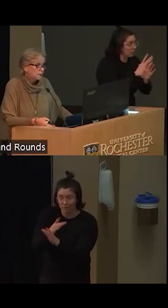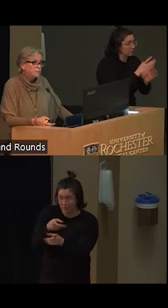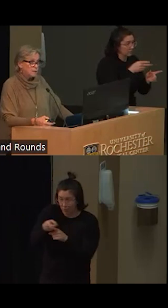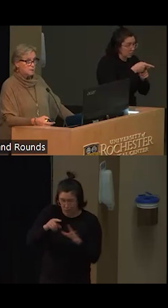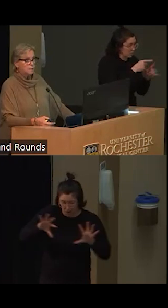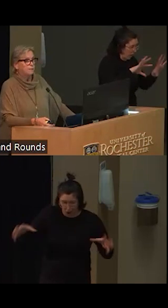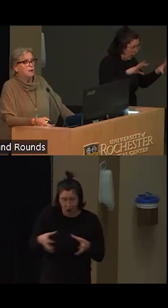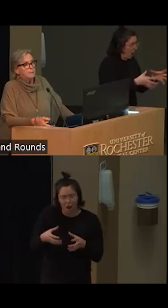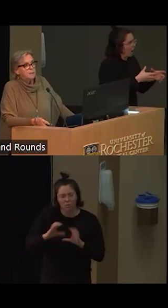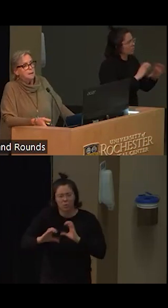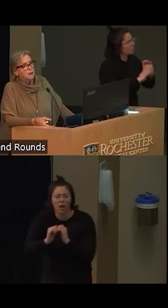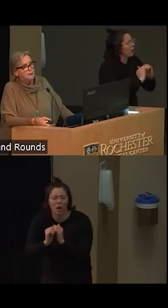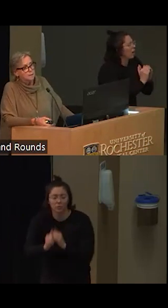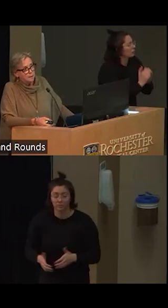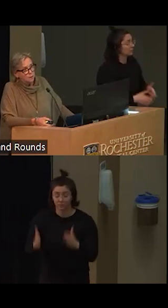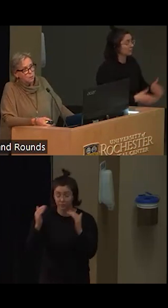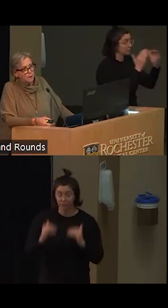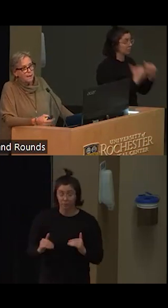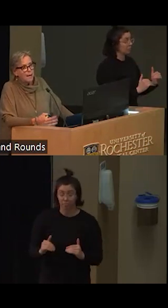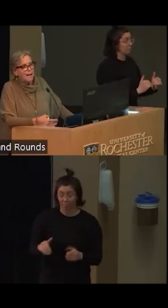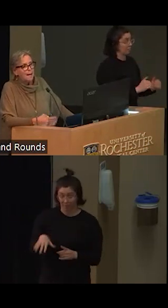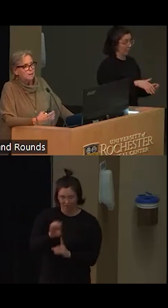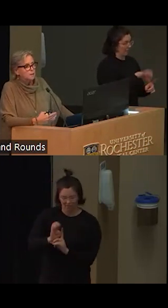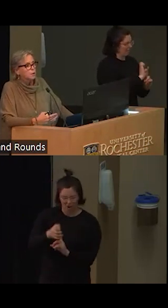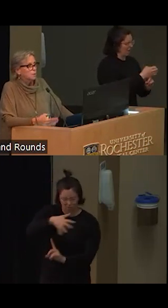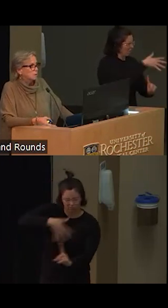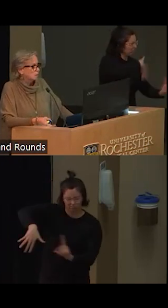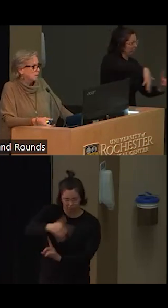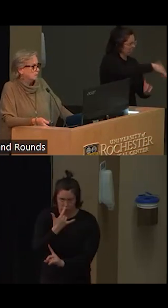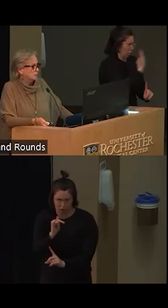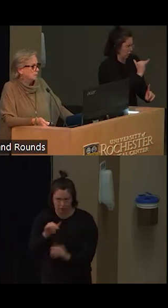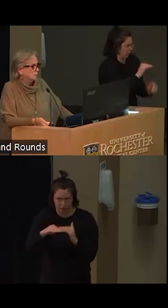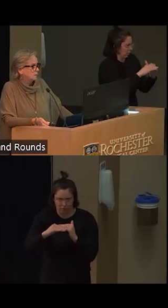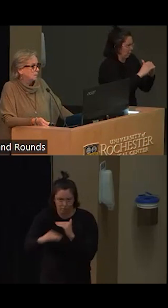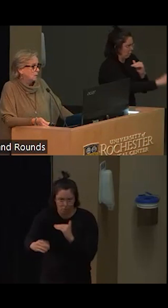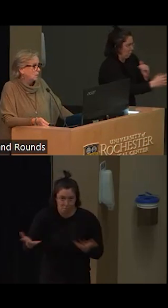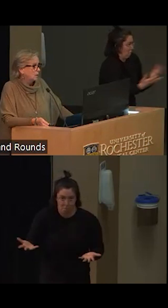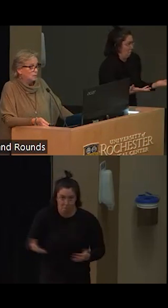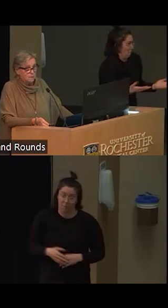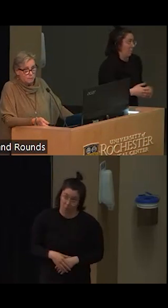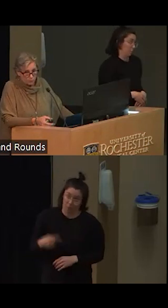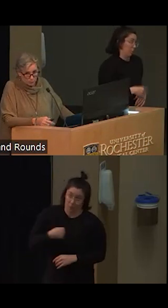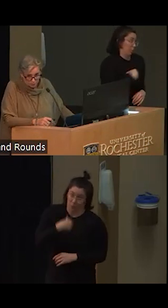the physical environment is another one how does the units look well we know some of them